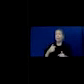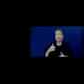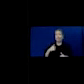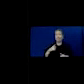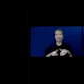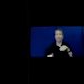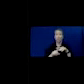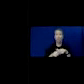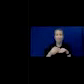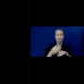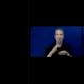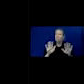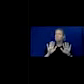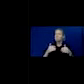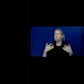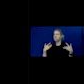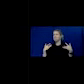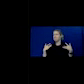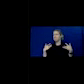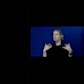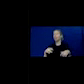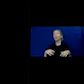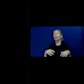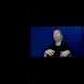by herself and she would check in with me after each task.